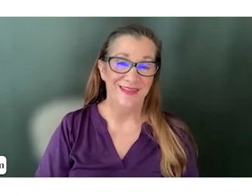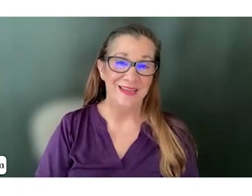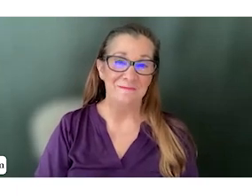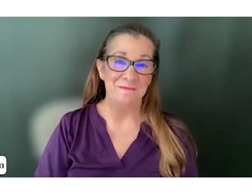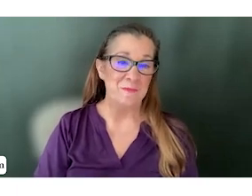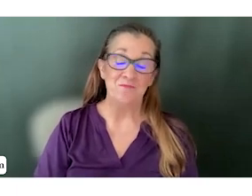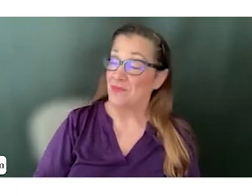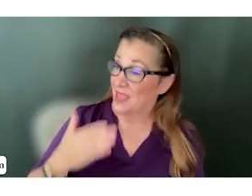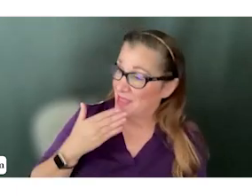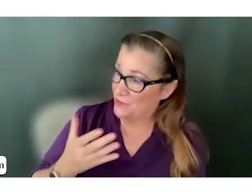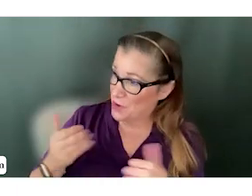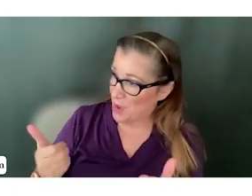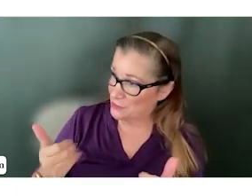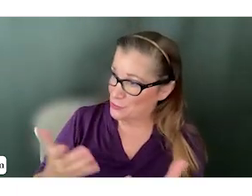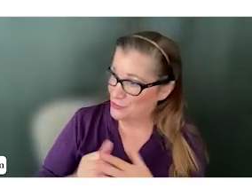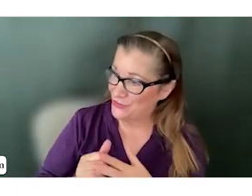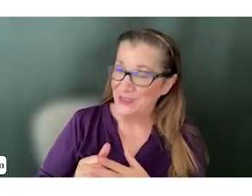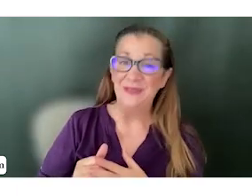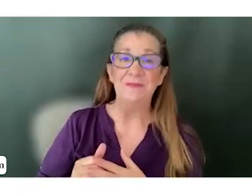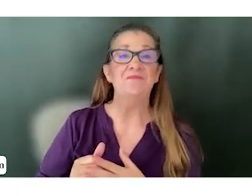Sean: Thank you very much, um, for that introduction.